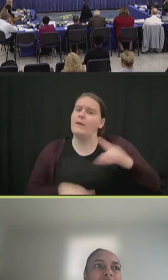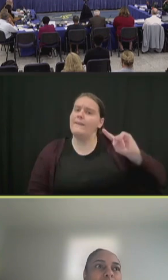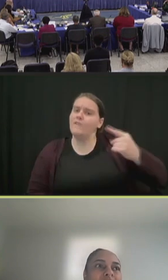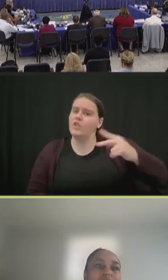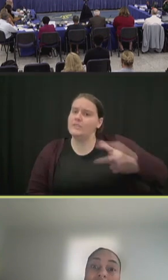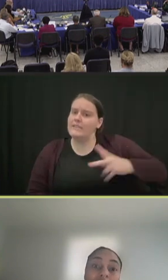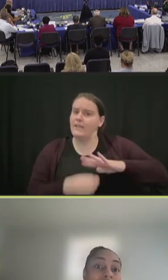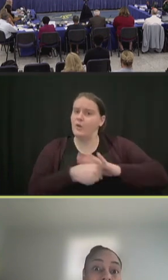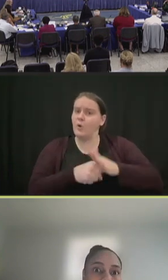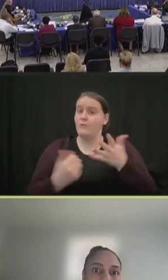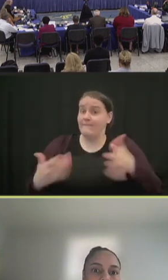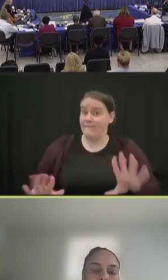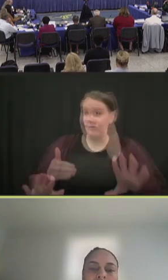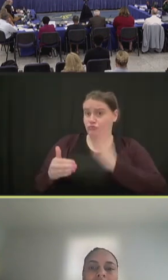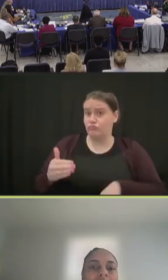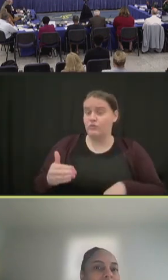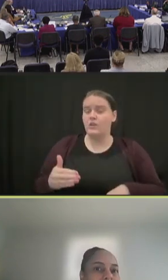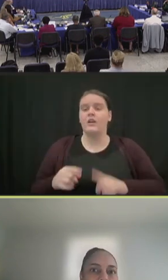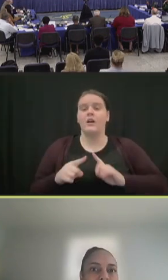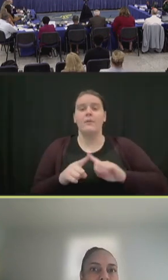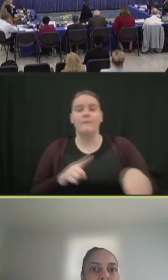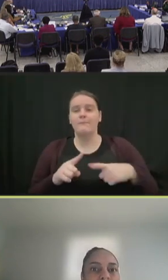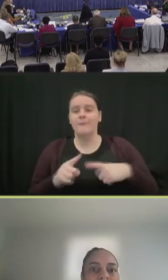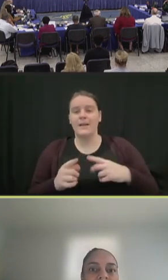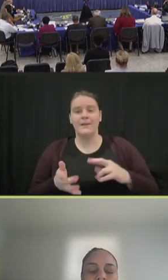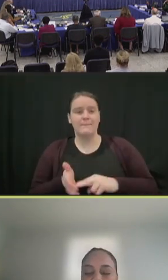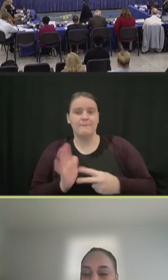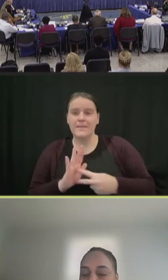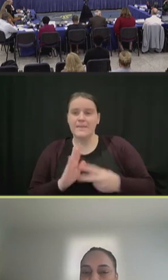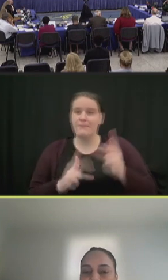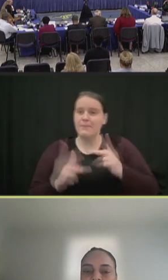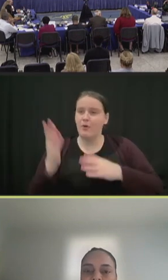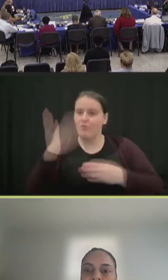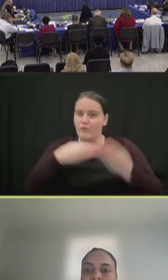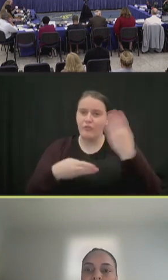having been a vacuum, and as mentioned before, a lack of consistent messaging.